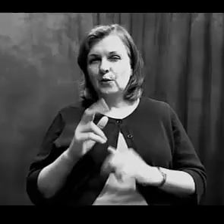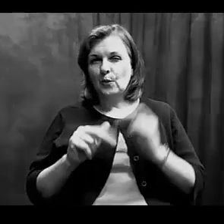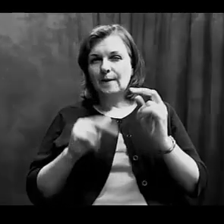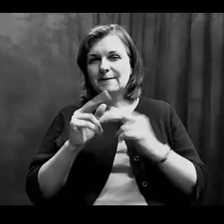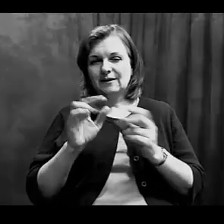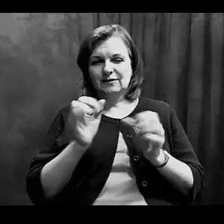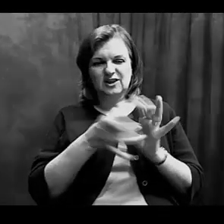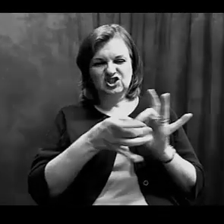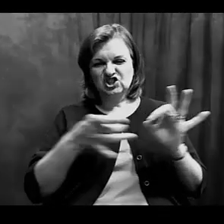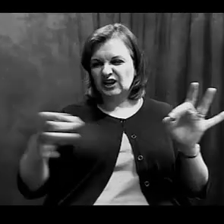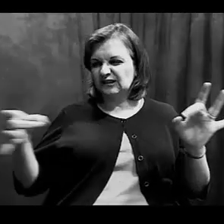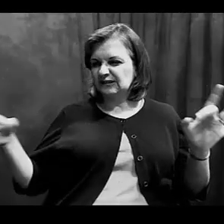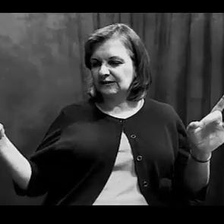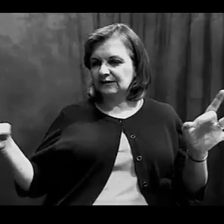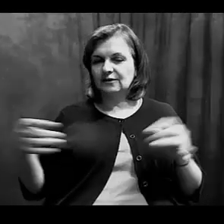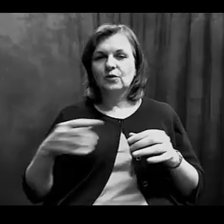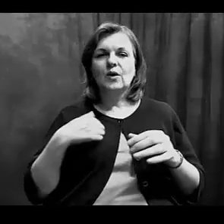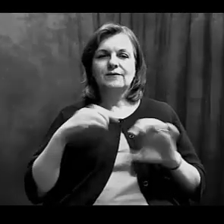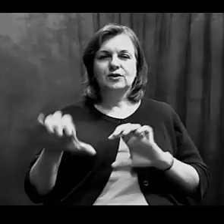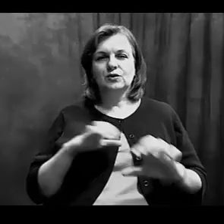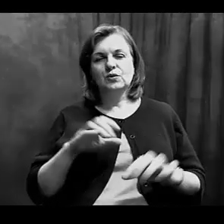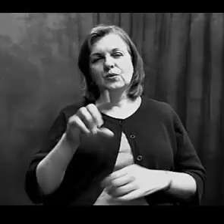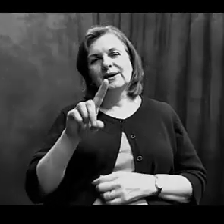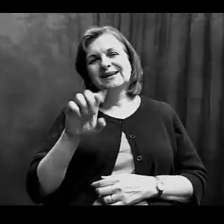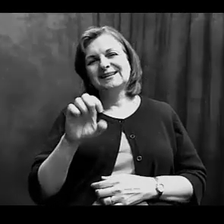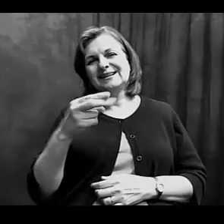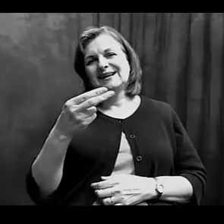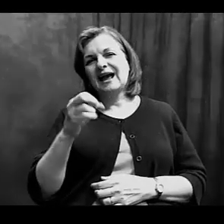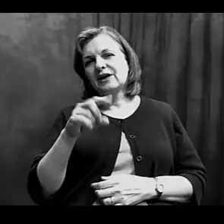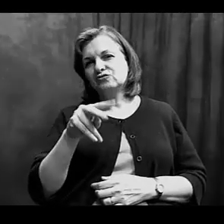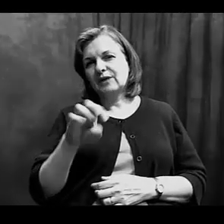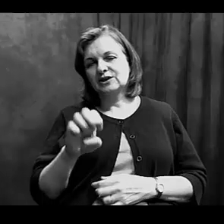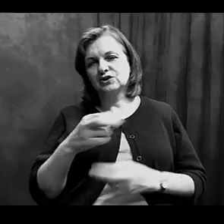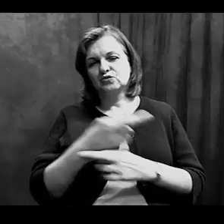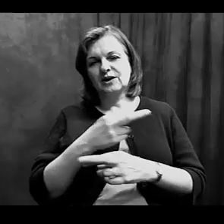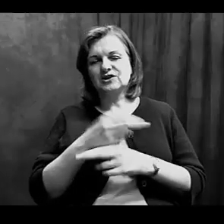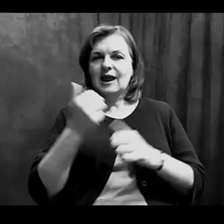so to build these we're going to have to go through dehydration reactions every time you